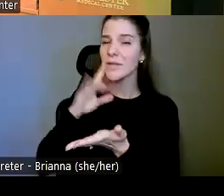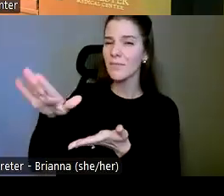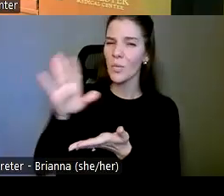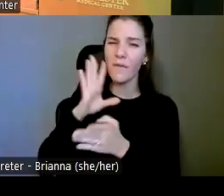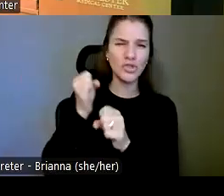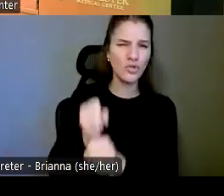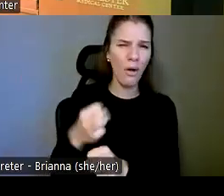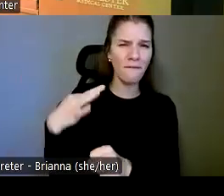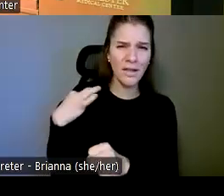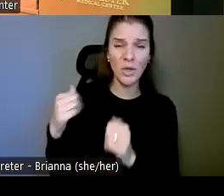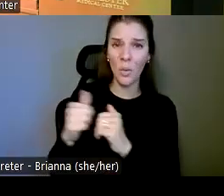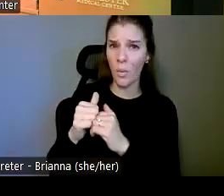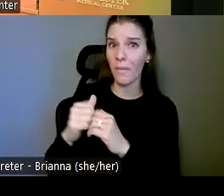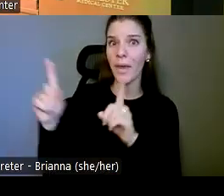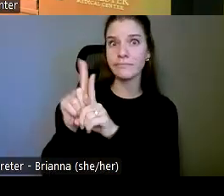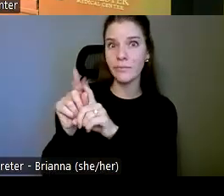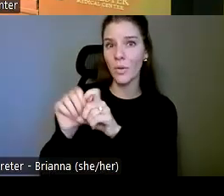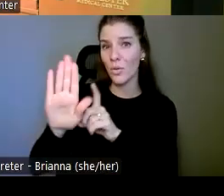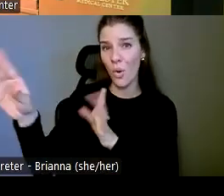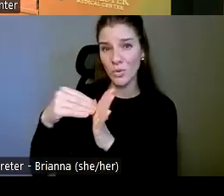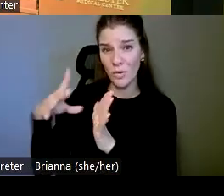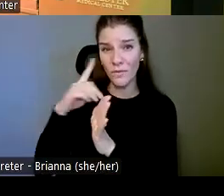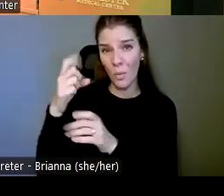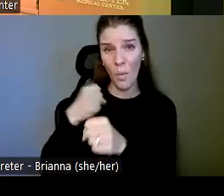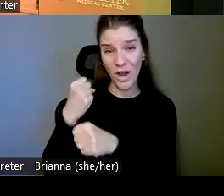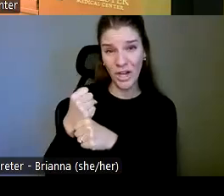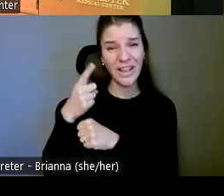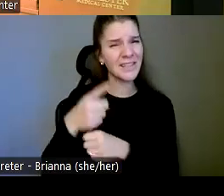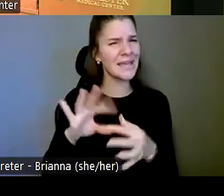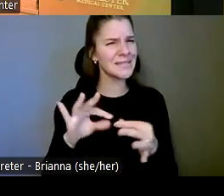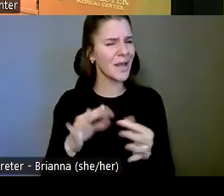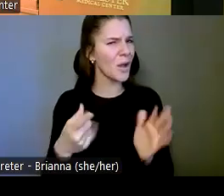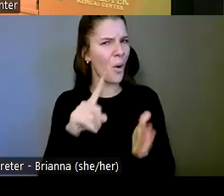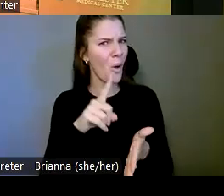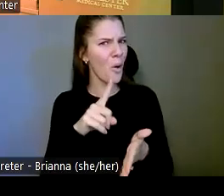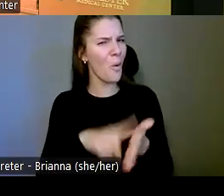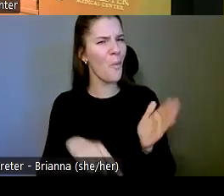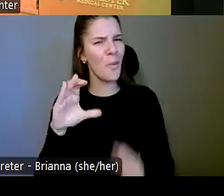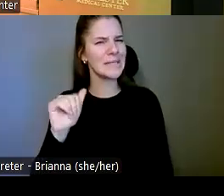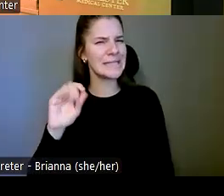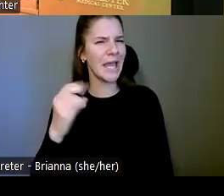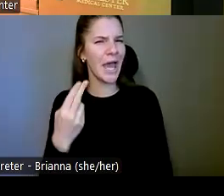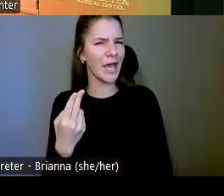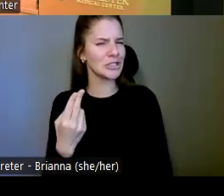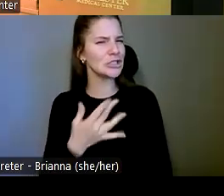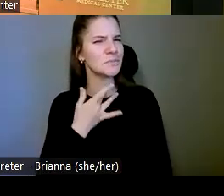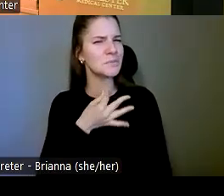are going to be with you and work with your students for a year." And the answer was, "What's the catch?" And I go, "No catch." And then we went to the nursing home and there's an